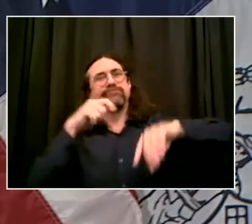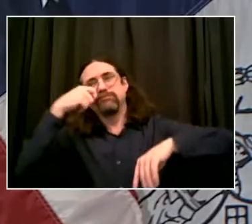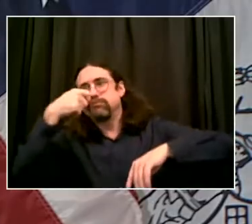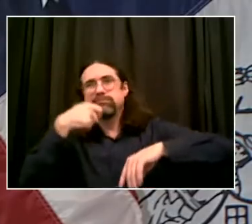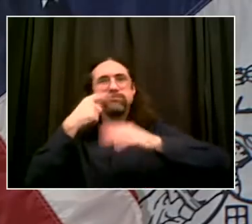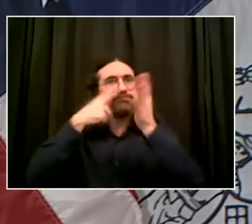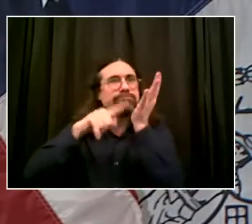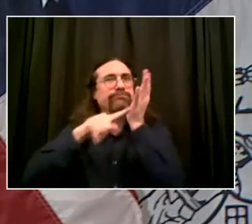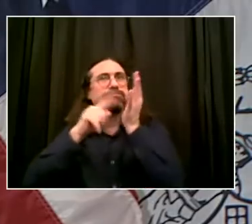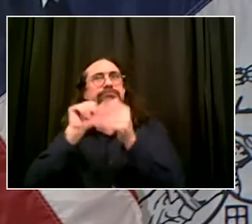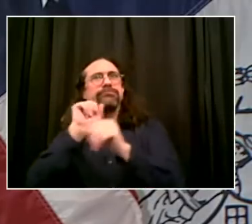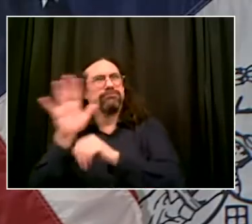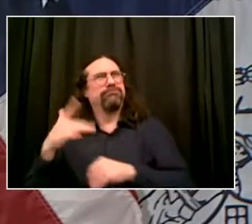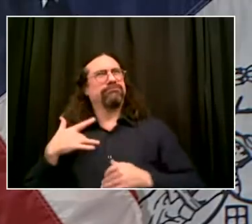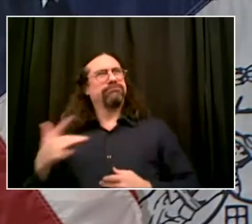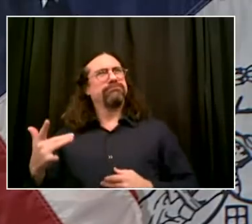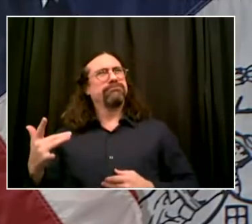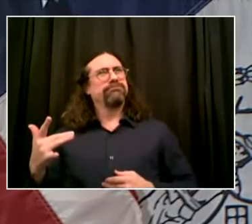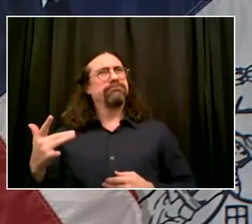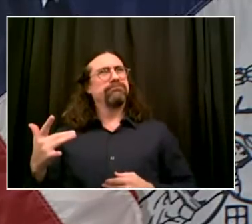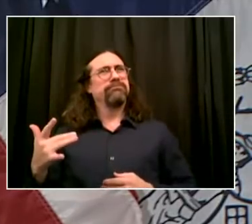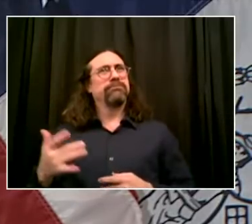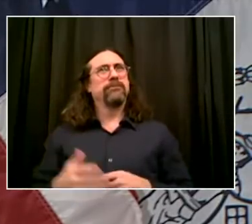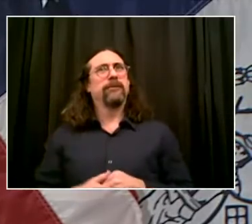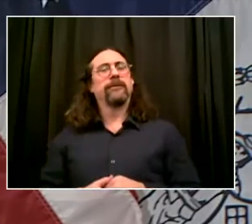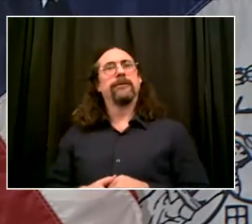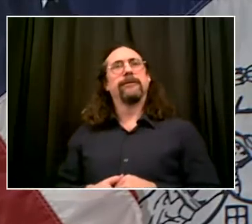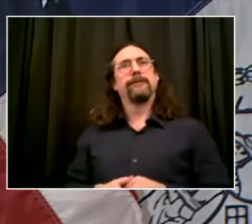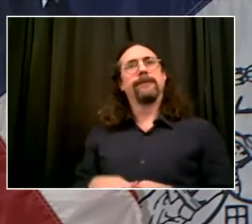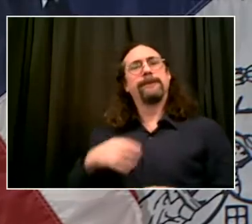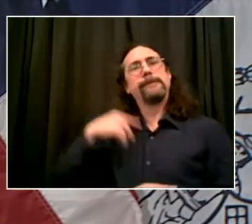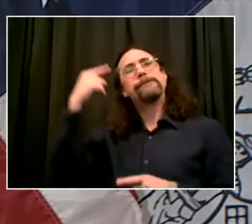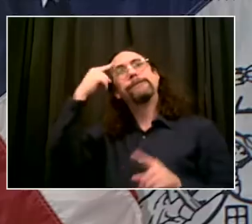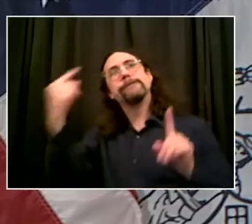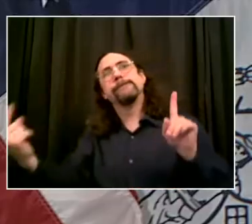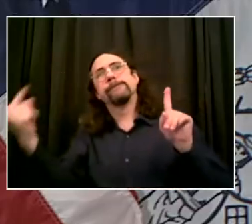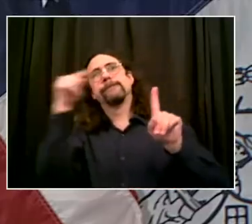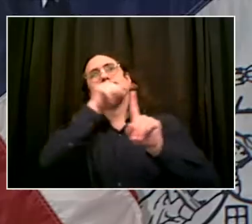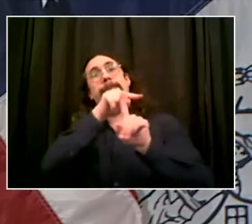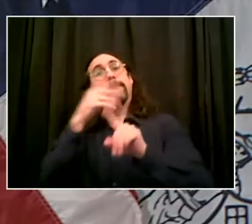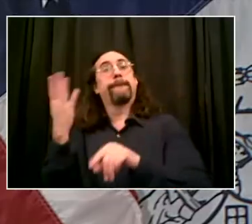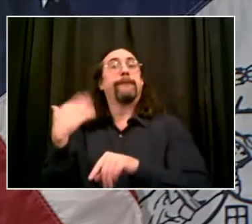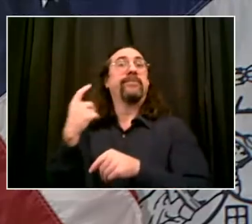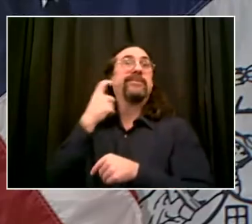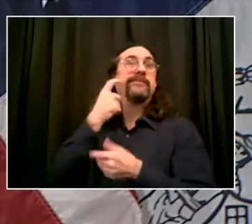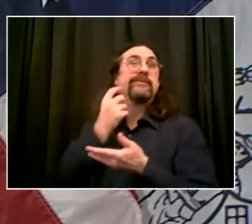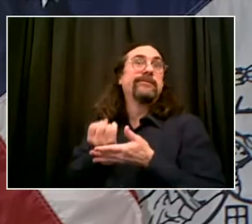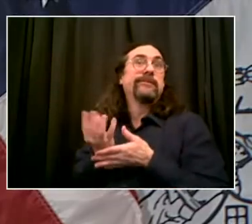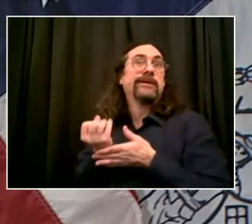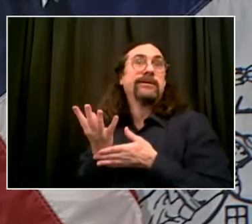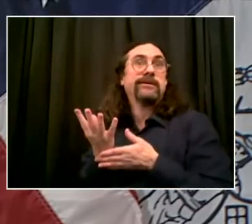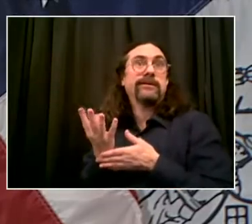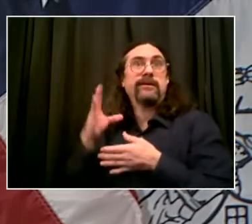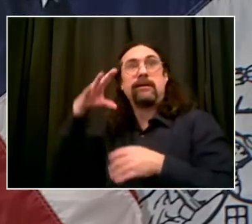TESTED WAS GOING TO LEAD SOMEHOW TO MORE RESTRICTIONS. IN FACT GETTINTG